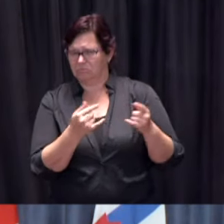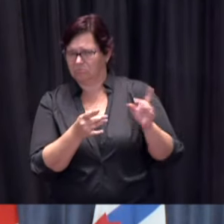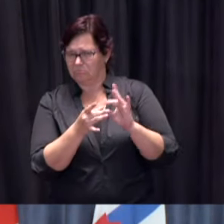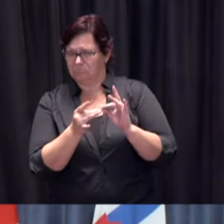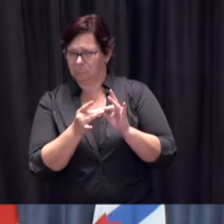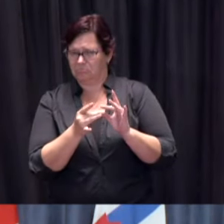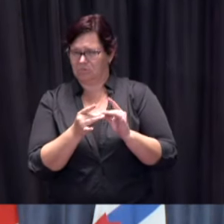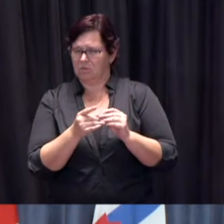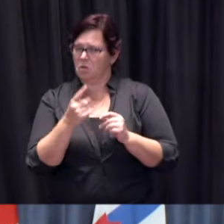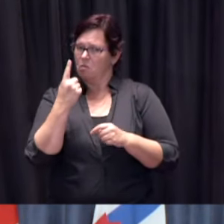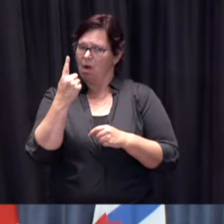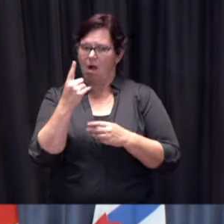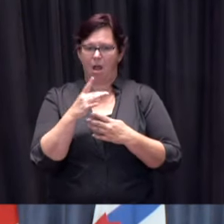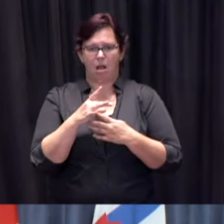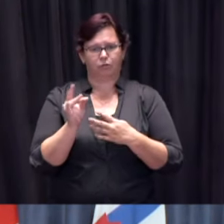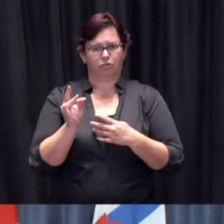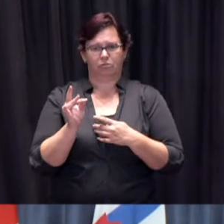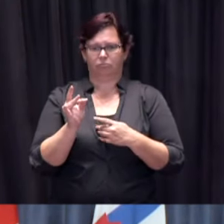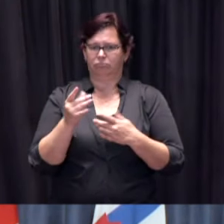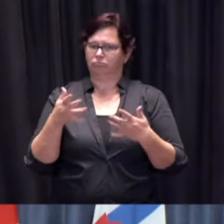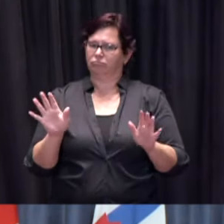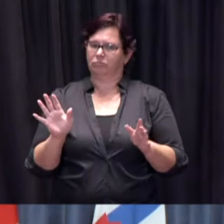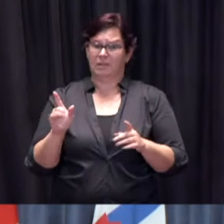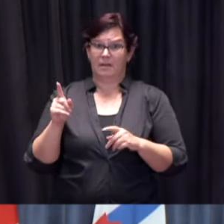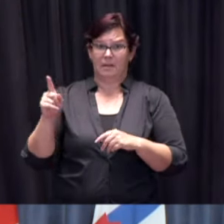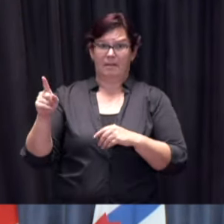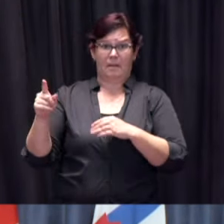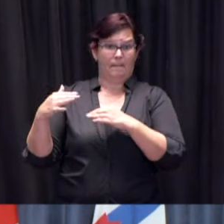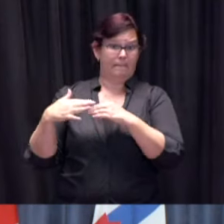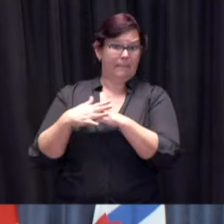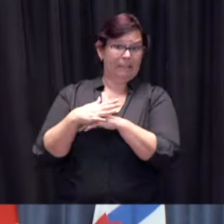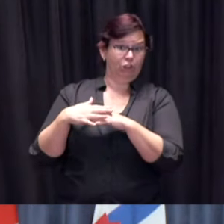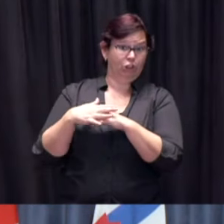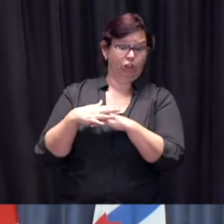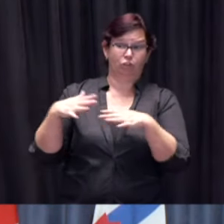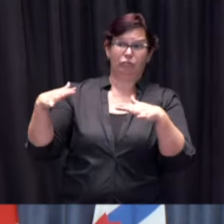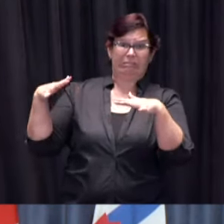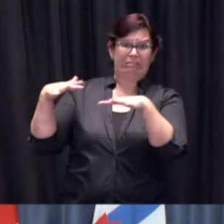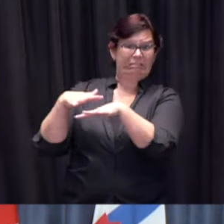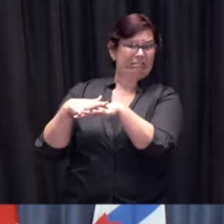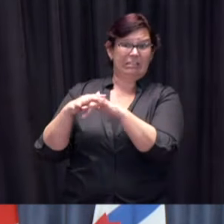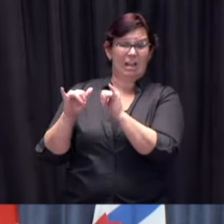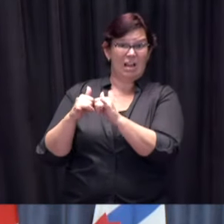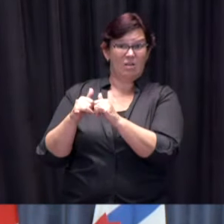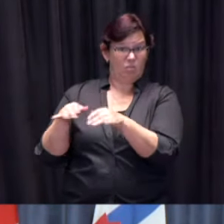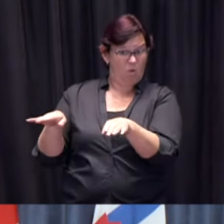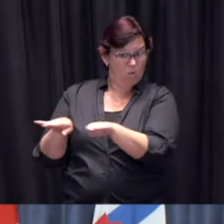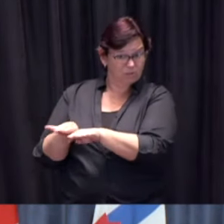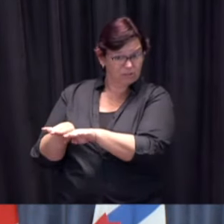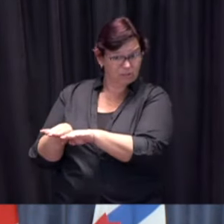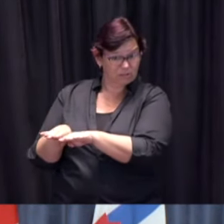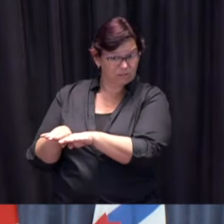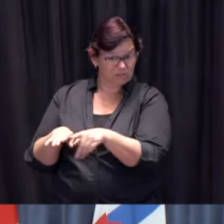excessive crowding on beaches would be to close them which you've been very clear you don't want to do but let's say we see massive